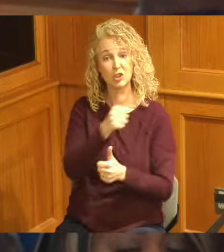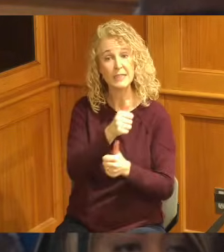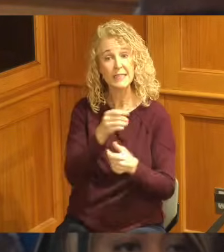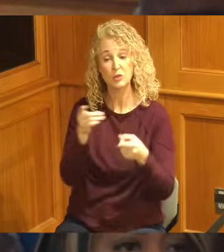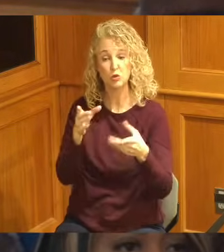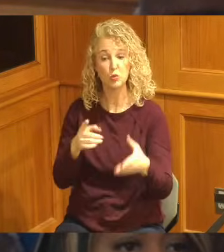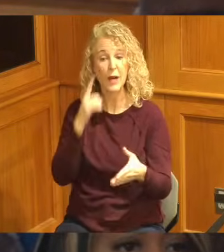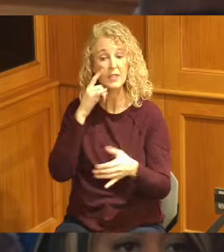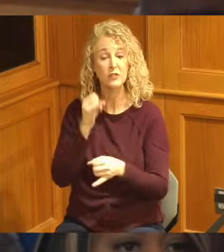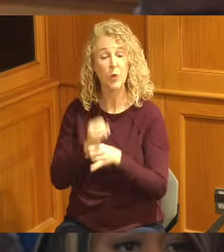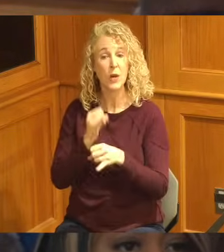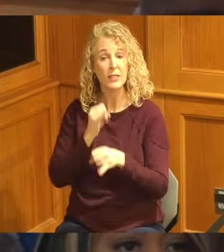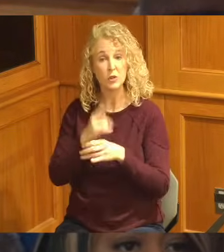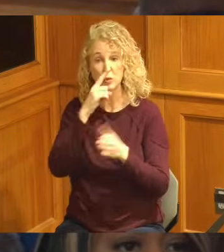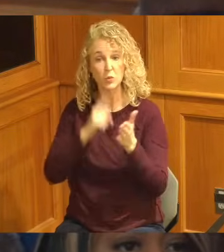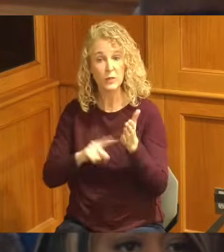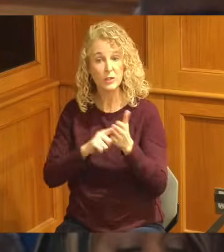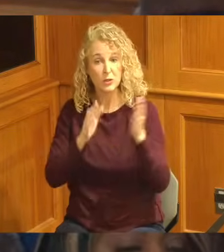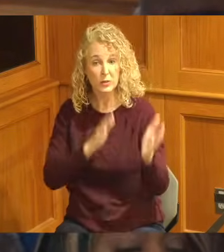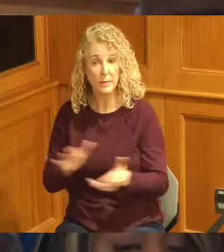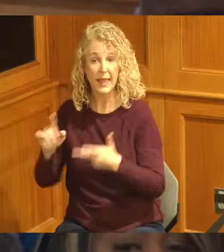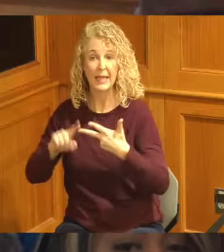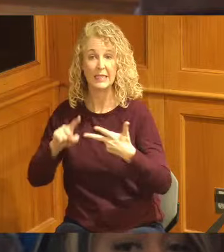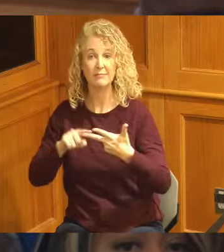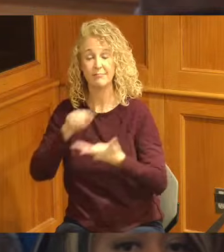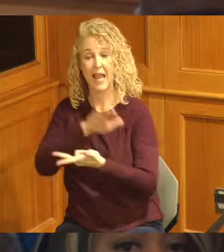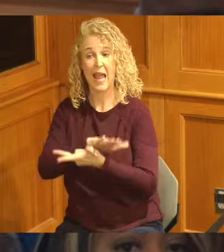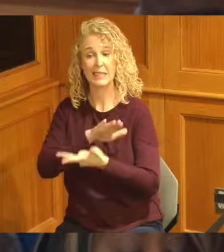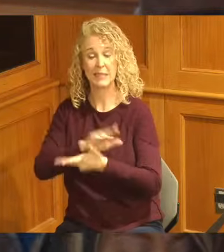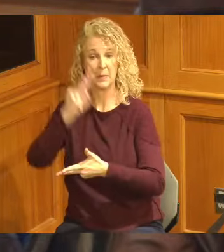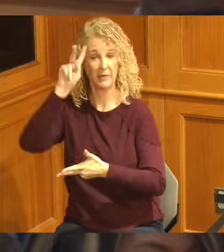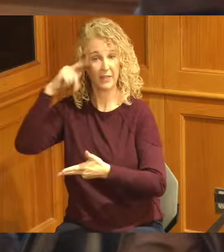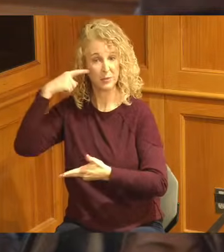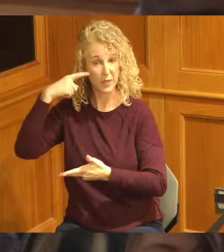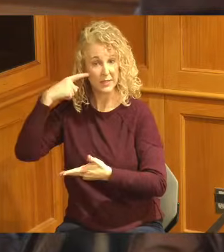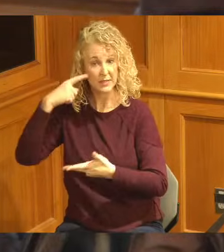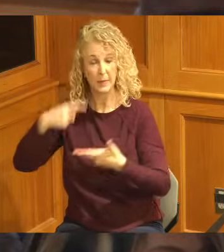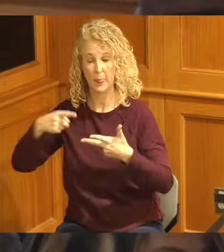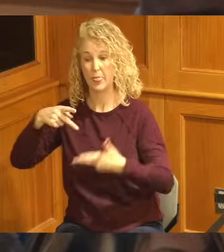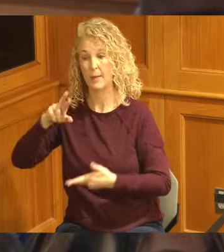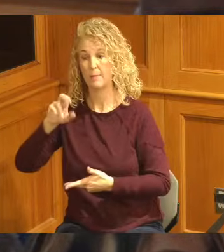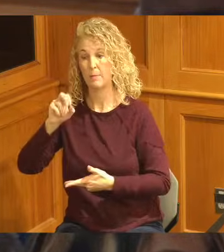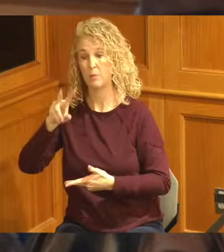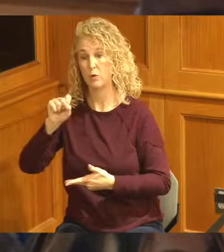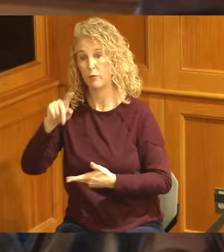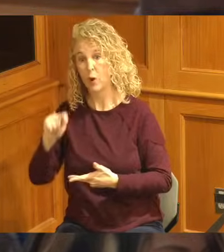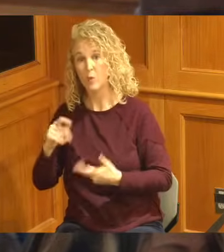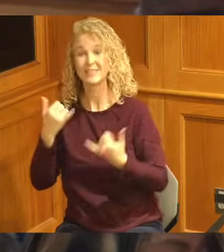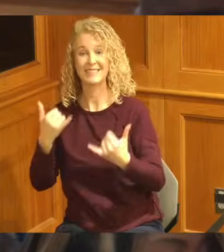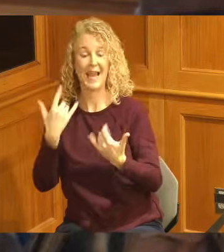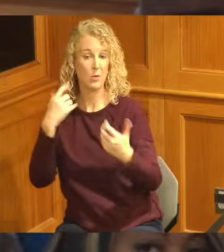institutional research and planning, academic Vice President, provost and President, demonstrating